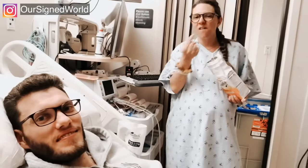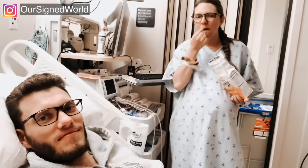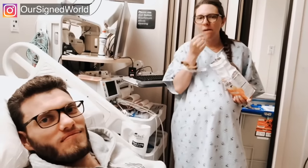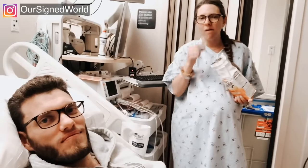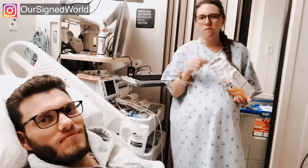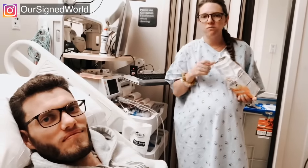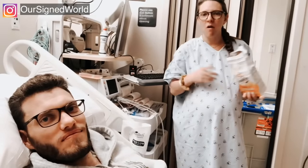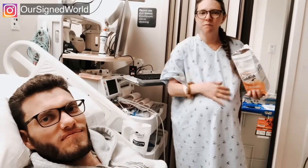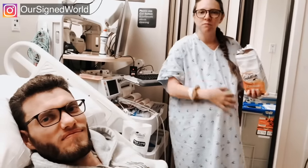Sucks...